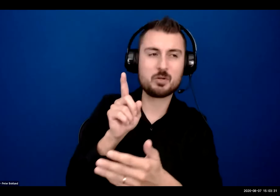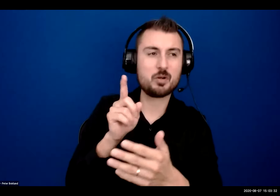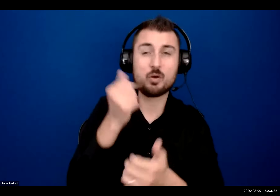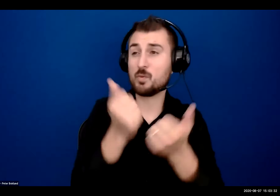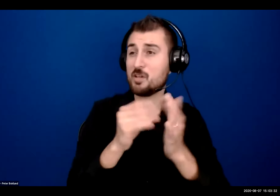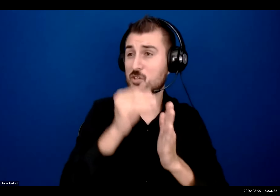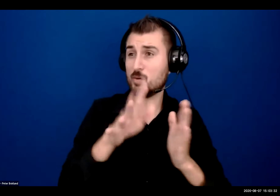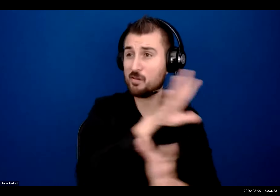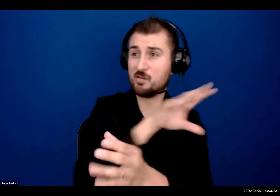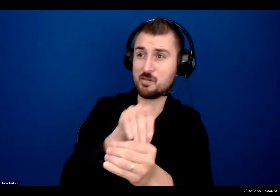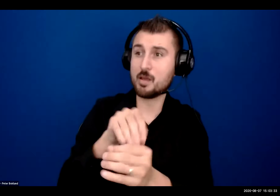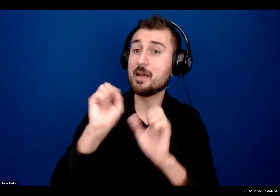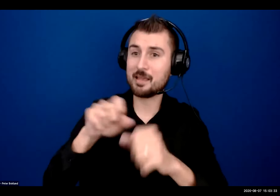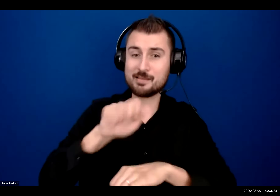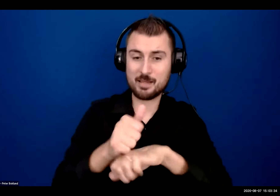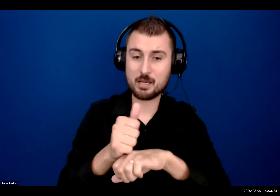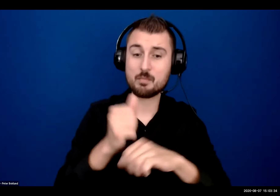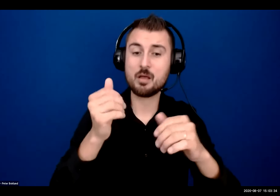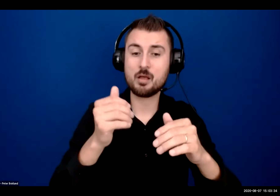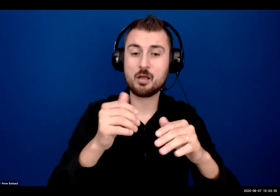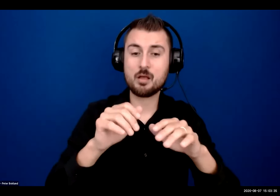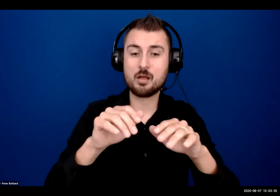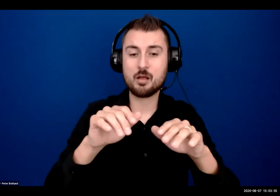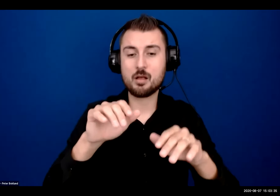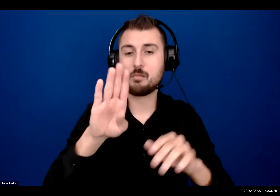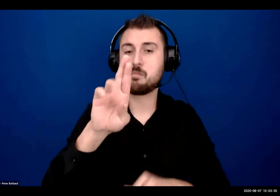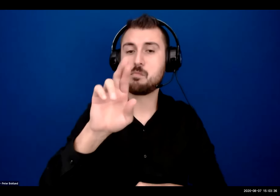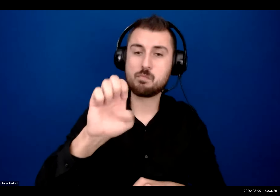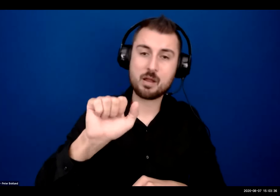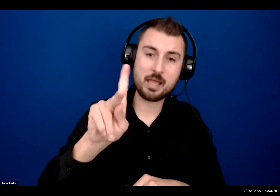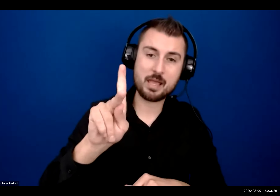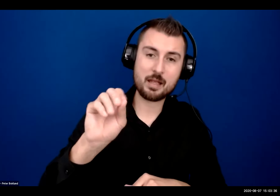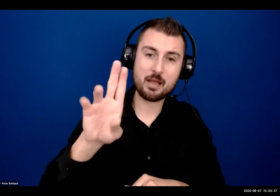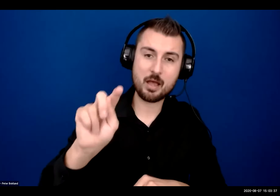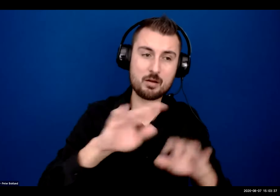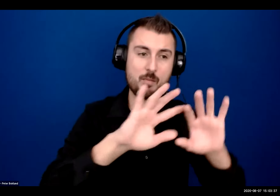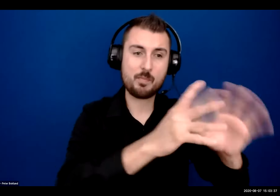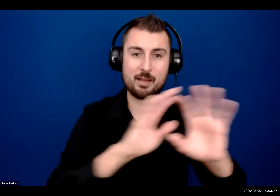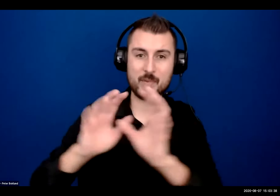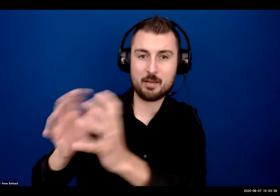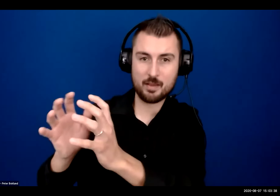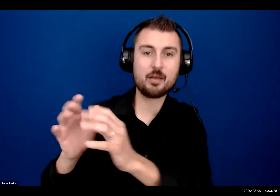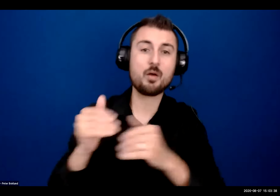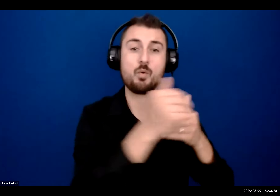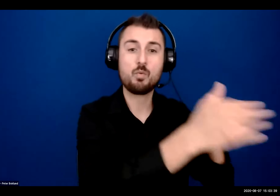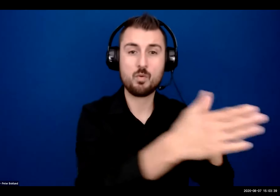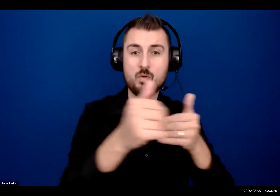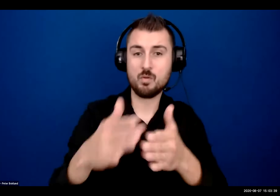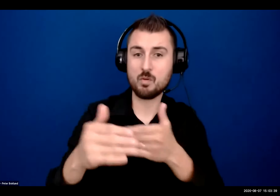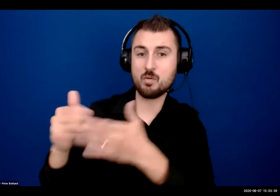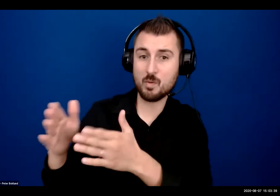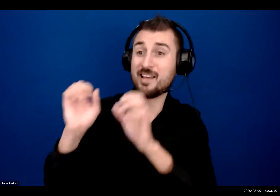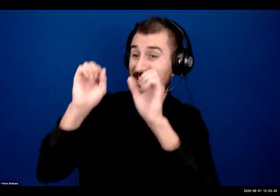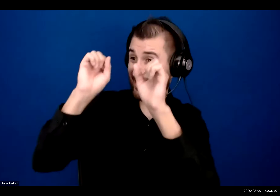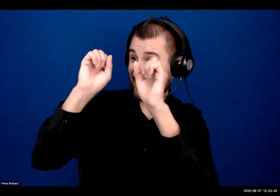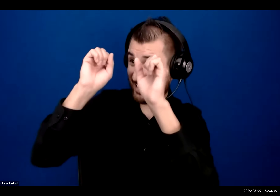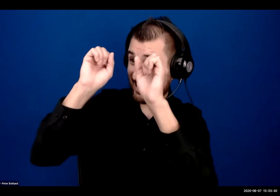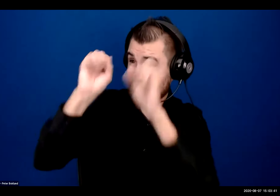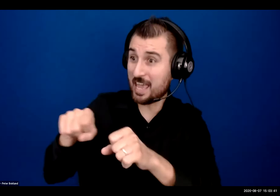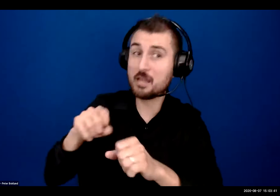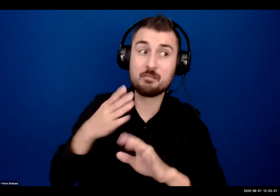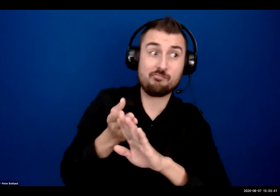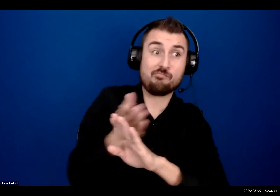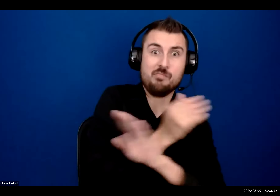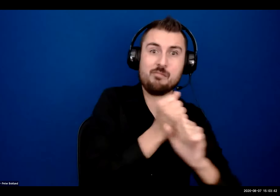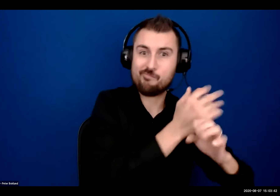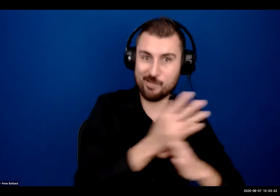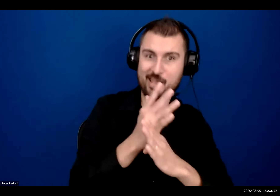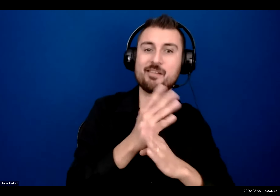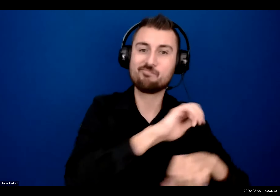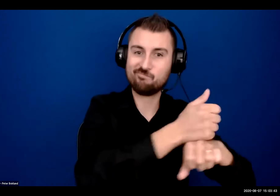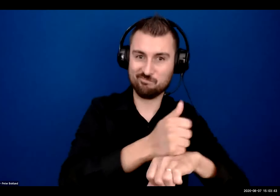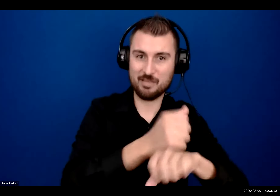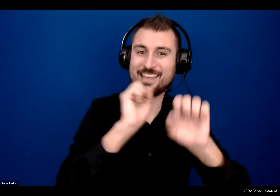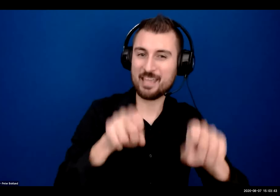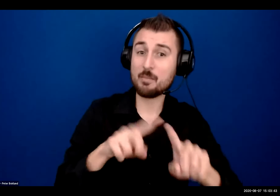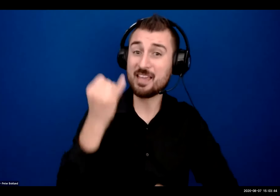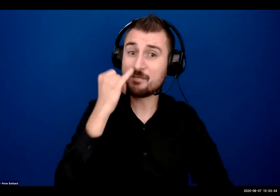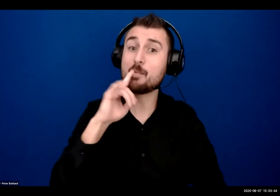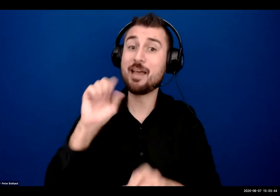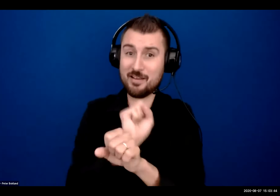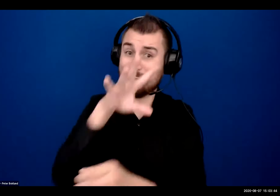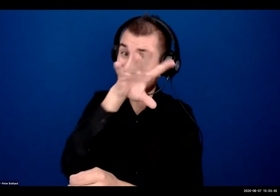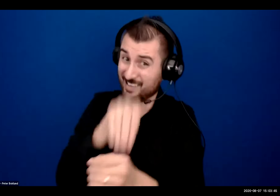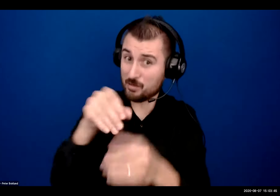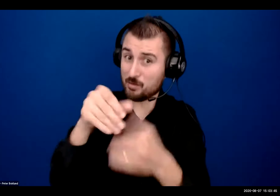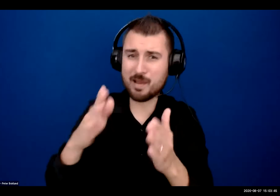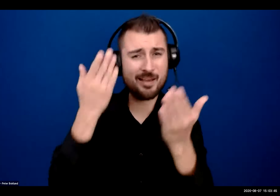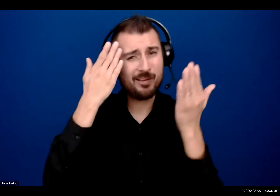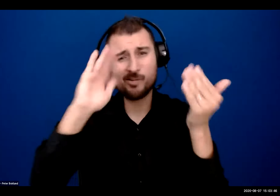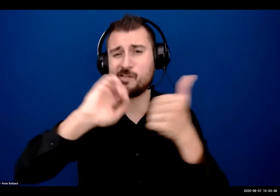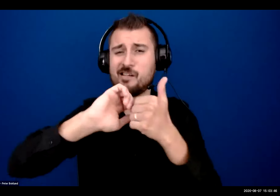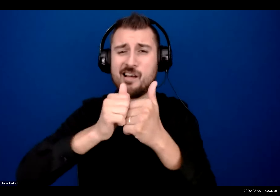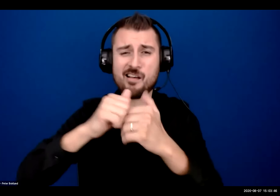Actually two questions for break out rooms because I'm teaching asynchronization I don't know which students are going to be in a meeting